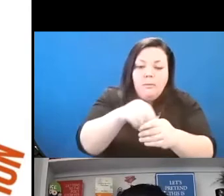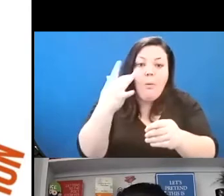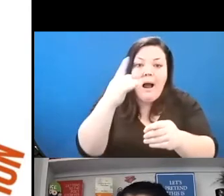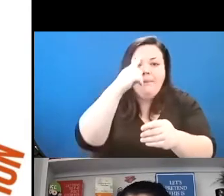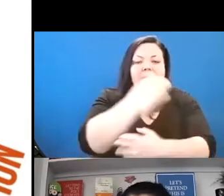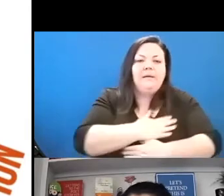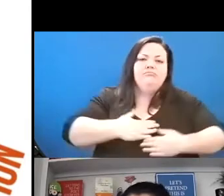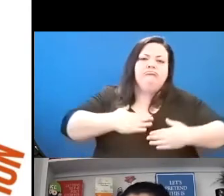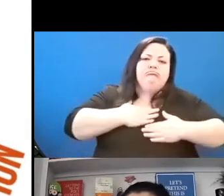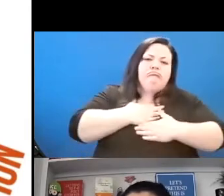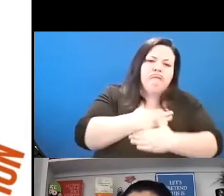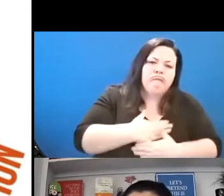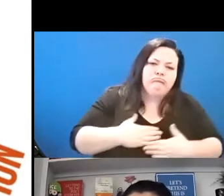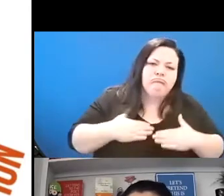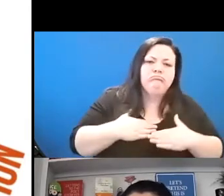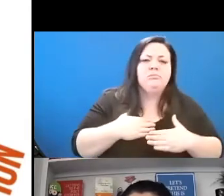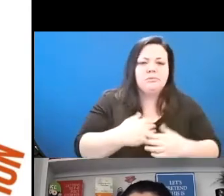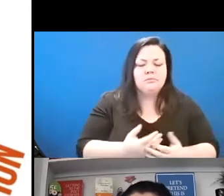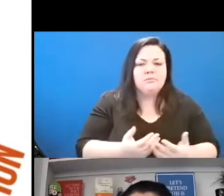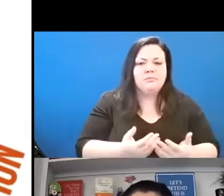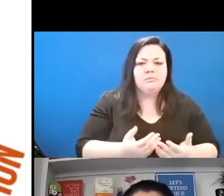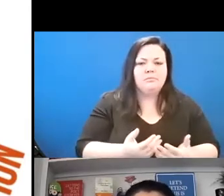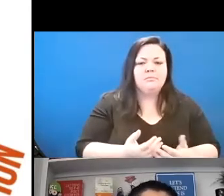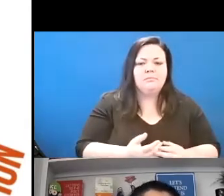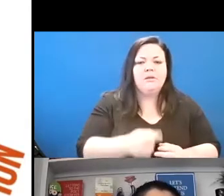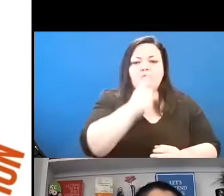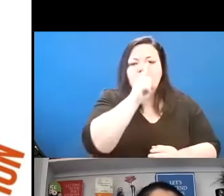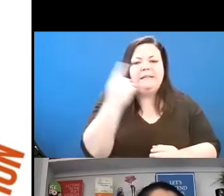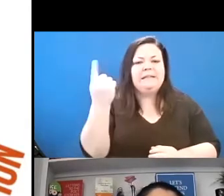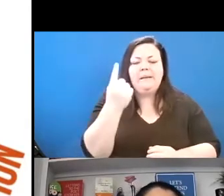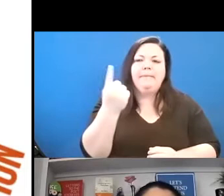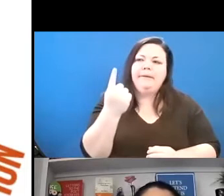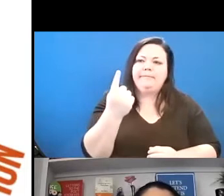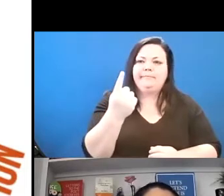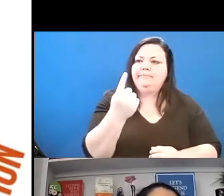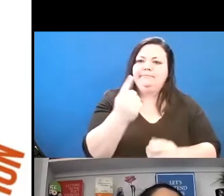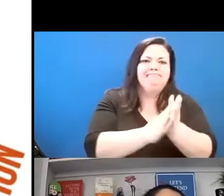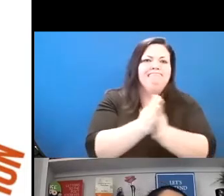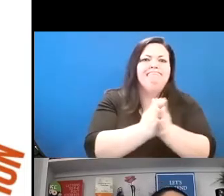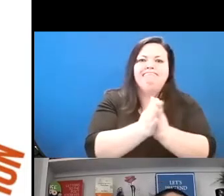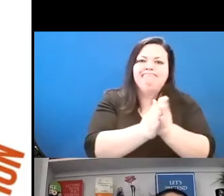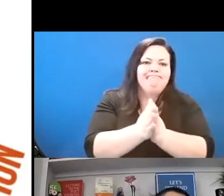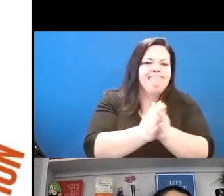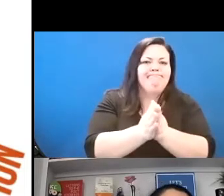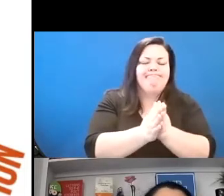it you know it's really something that that drives itself it has a lot of direct access